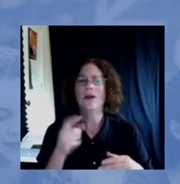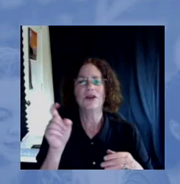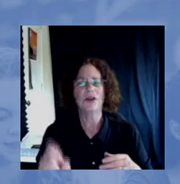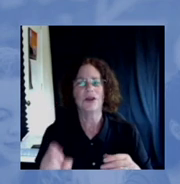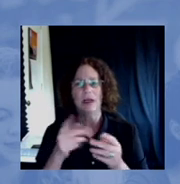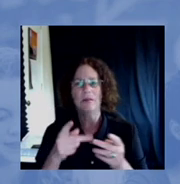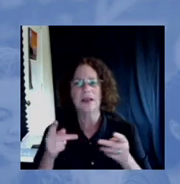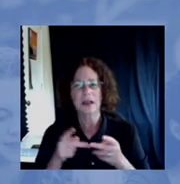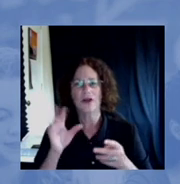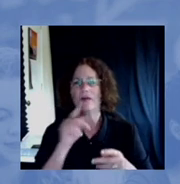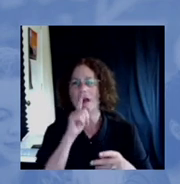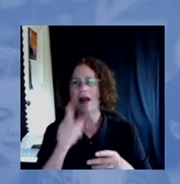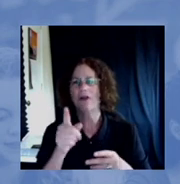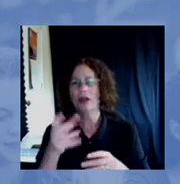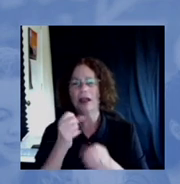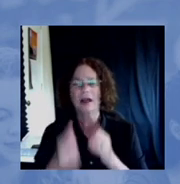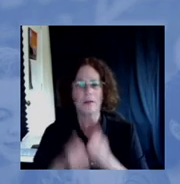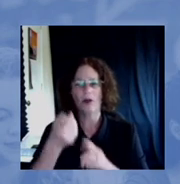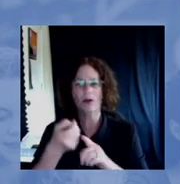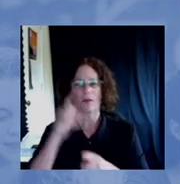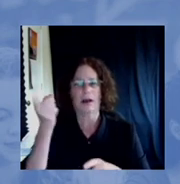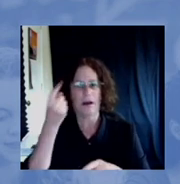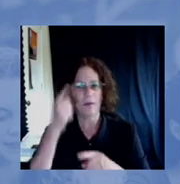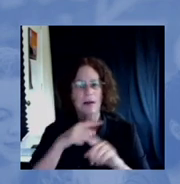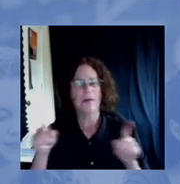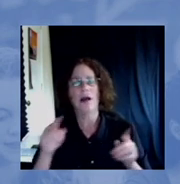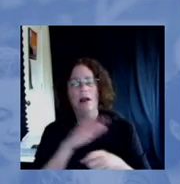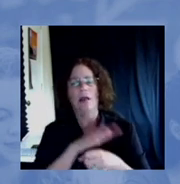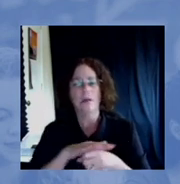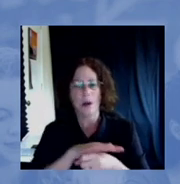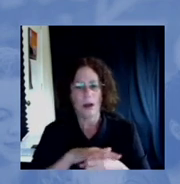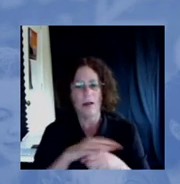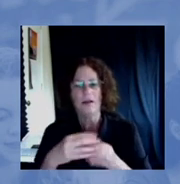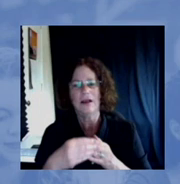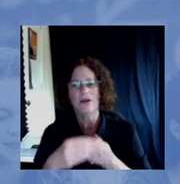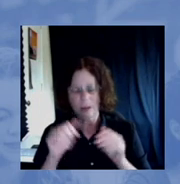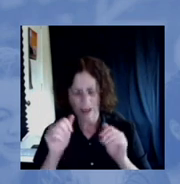GETTING THE MOST FROM THE FEDERAL GOVERNMENT BUT LOCAL LEADERSHIP TO DO WHAT WE CAN DO